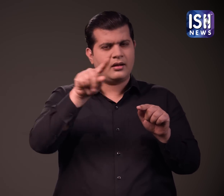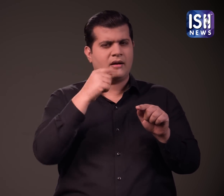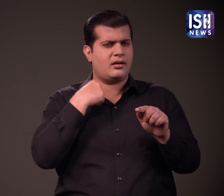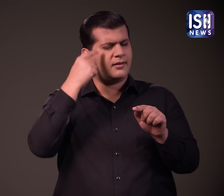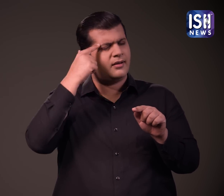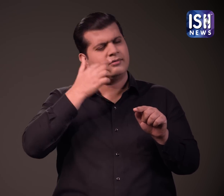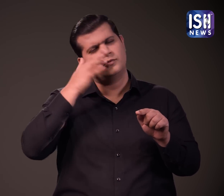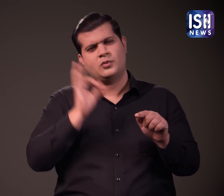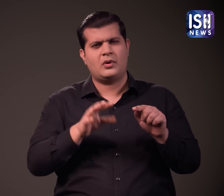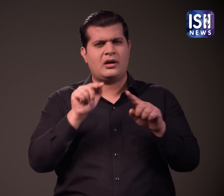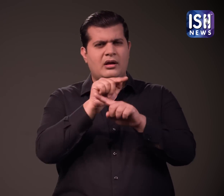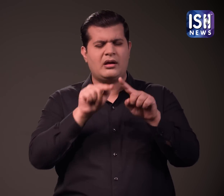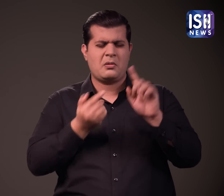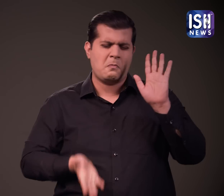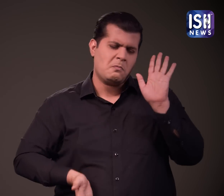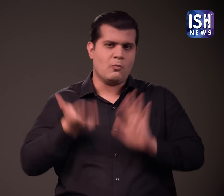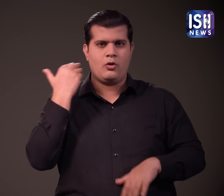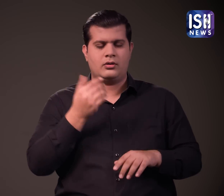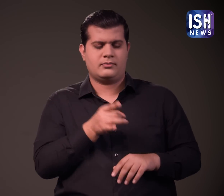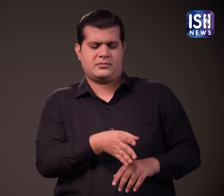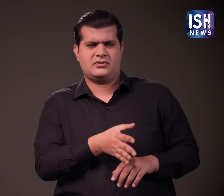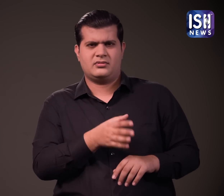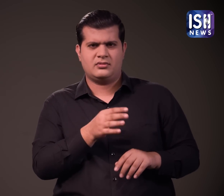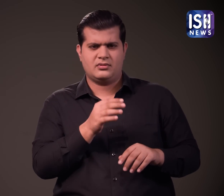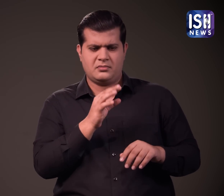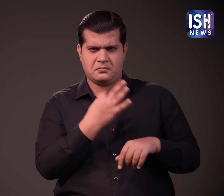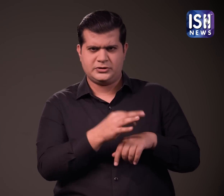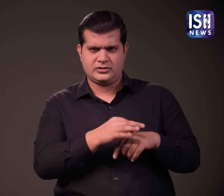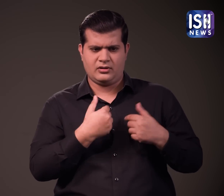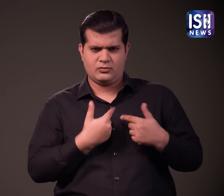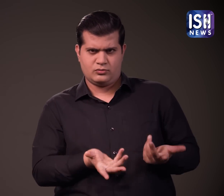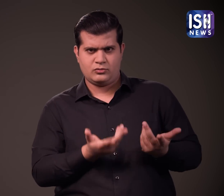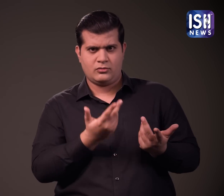I am sure most of us don't opt for it thinking why should we pay extra